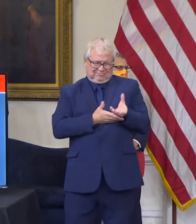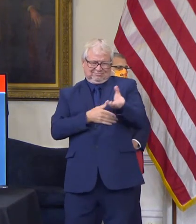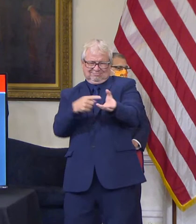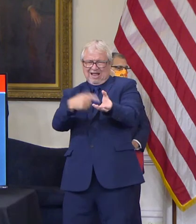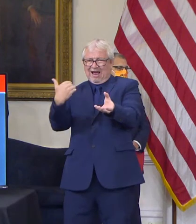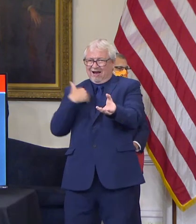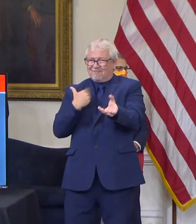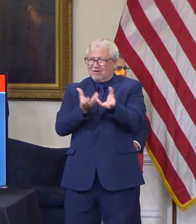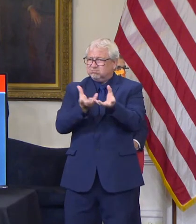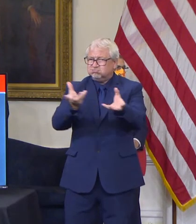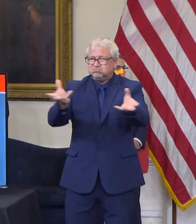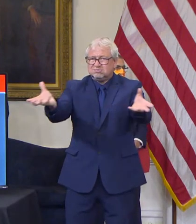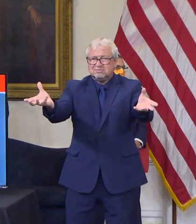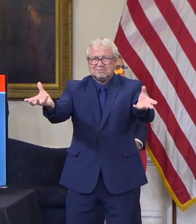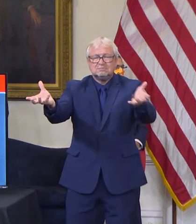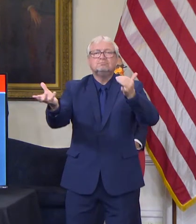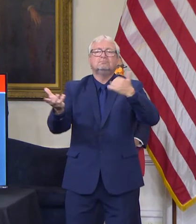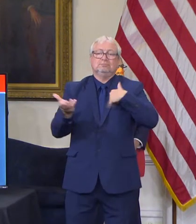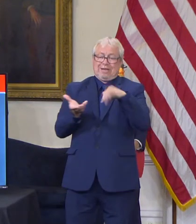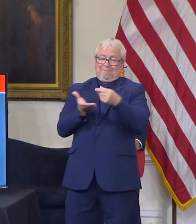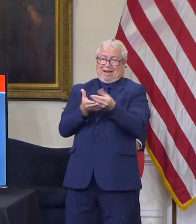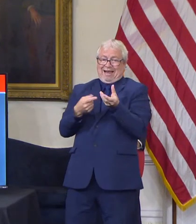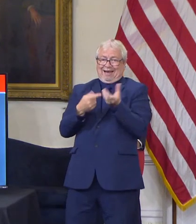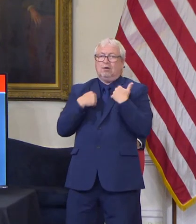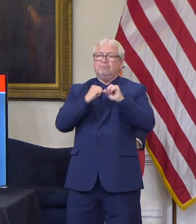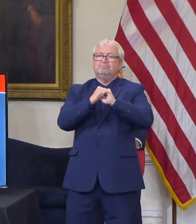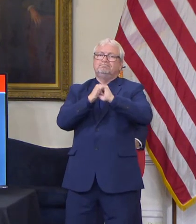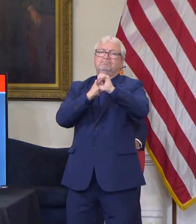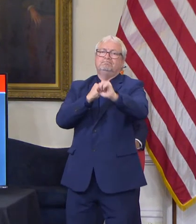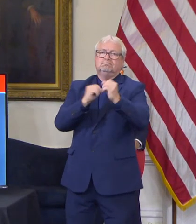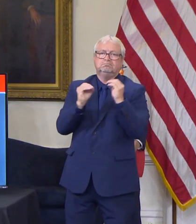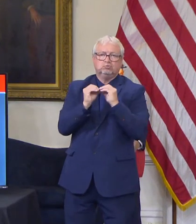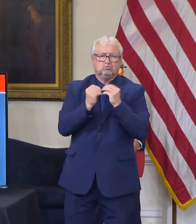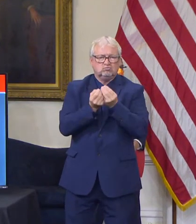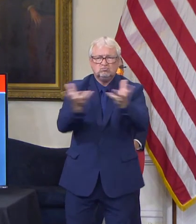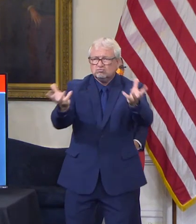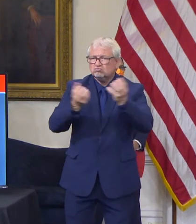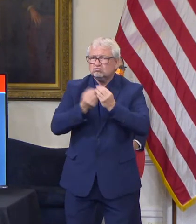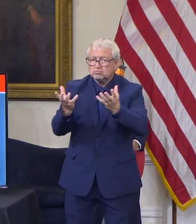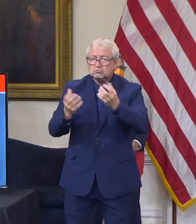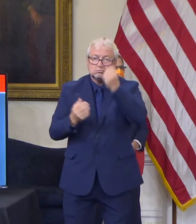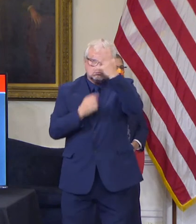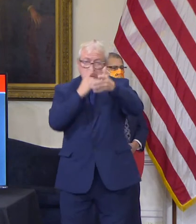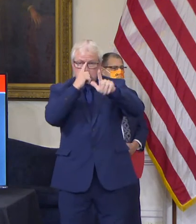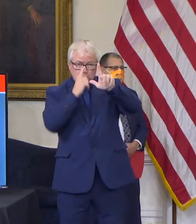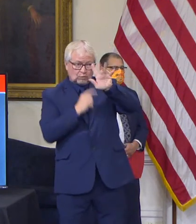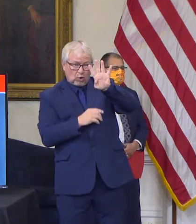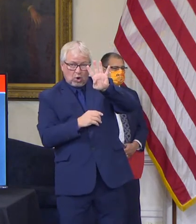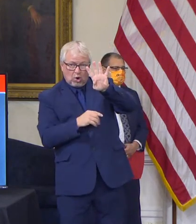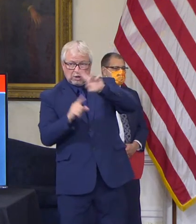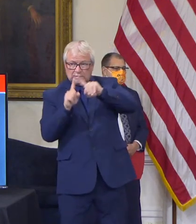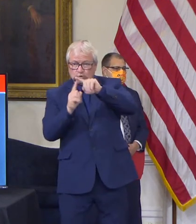population, and we have now extended the application period So far only 13 of the 24 public school systems are